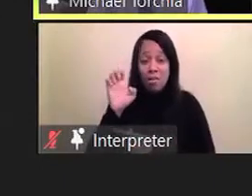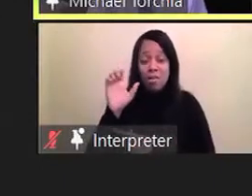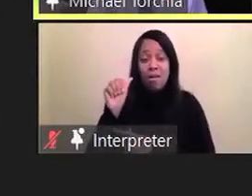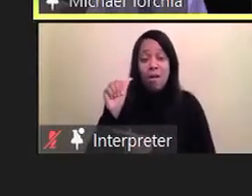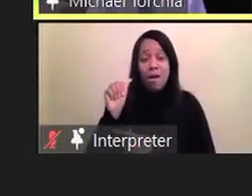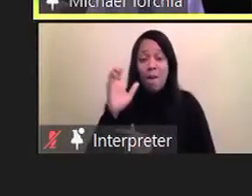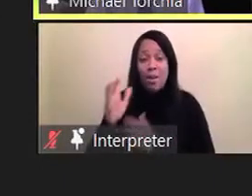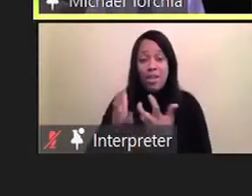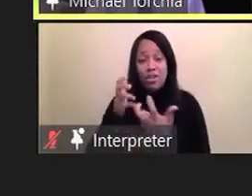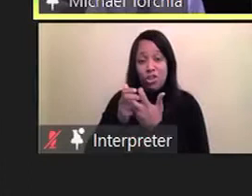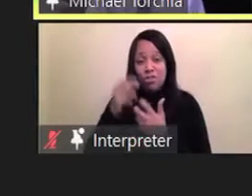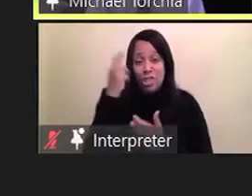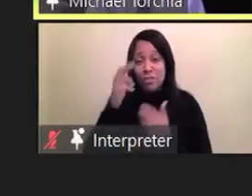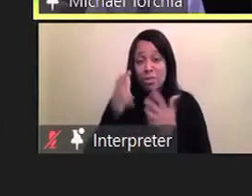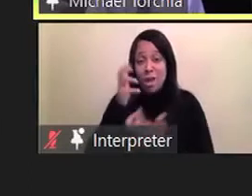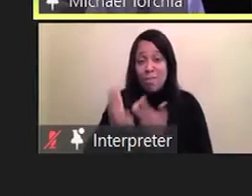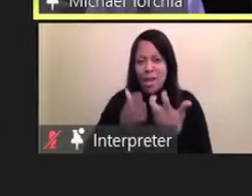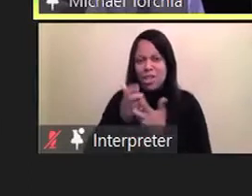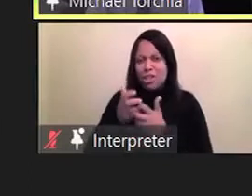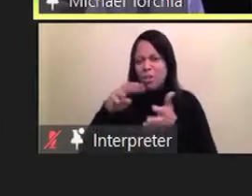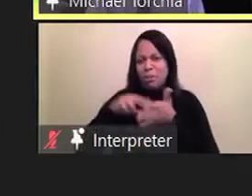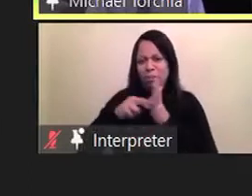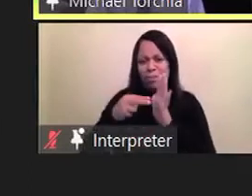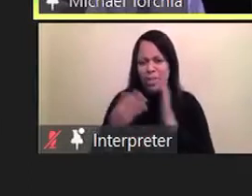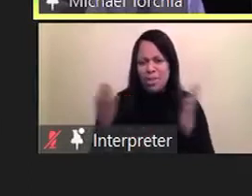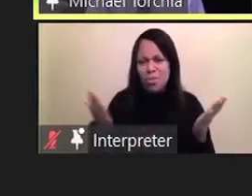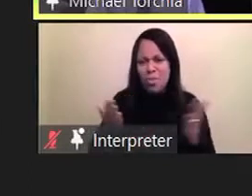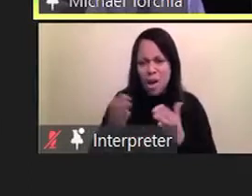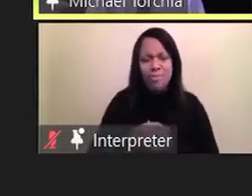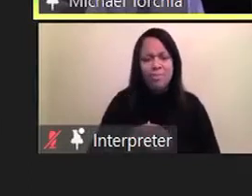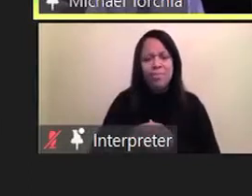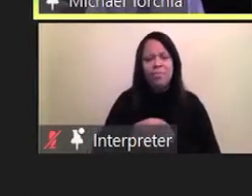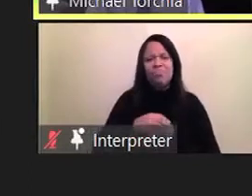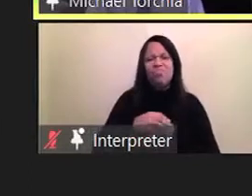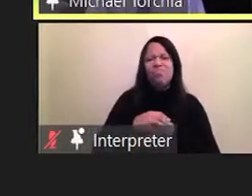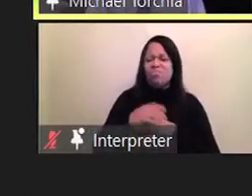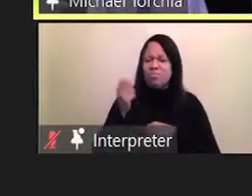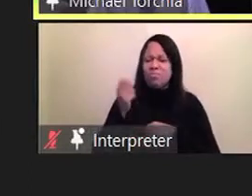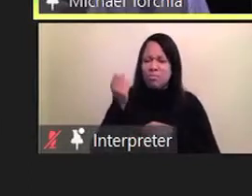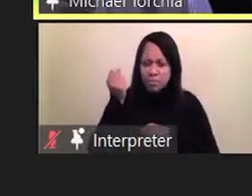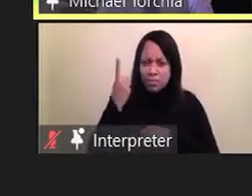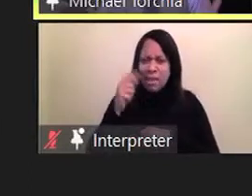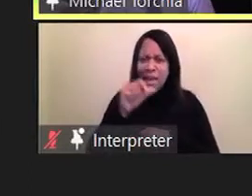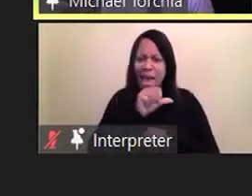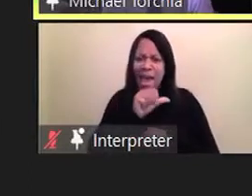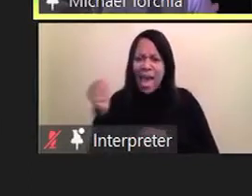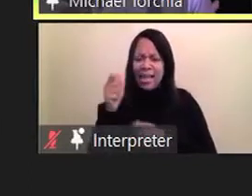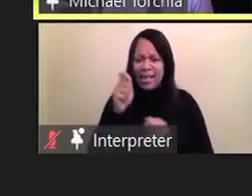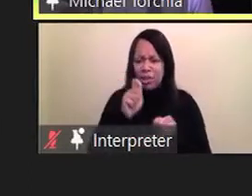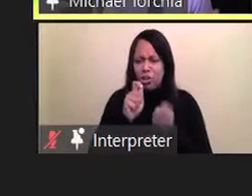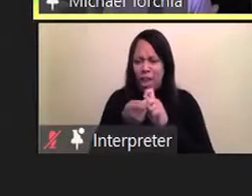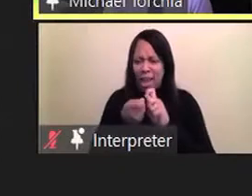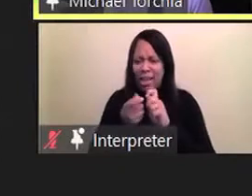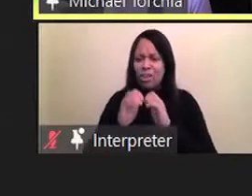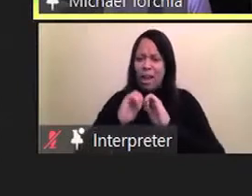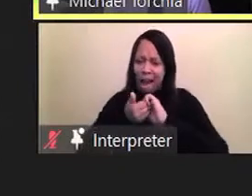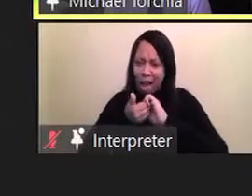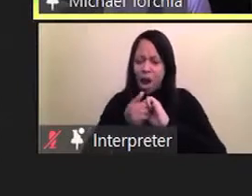Well, a reasonable accommodation can be any change in the way that work is usually performed.